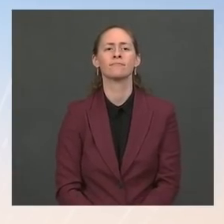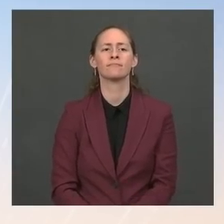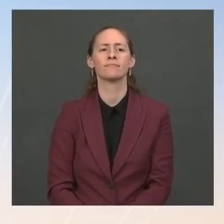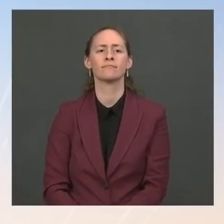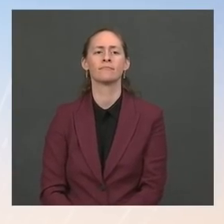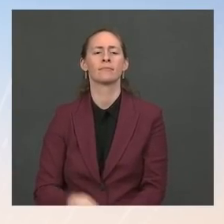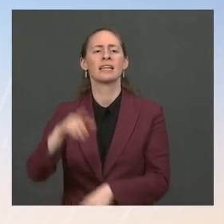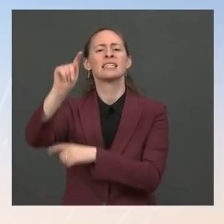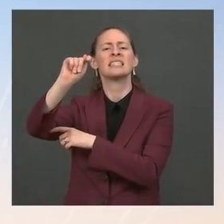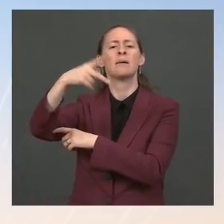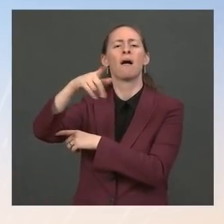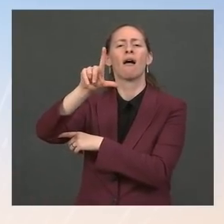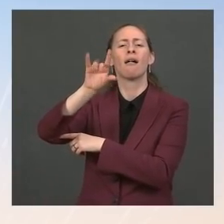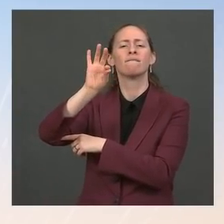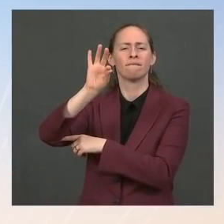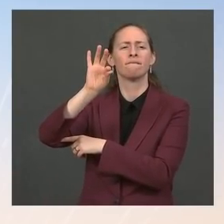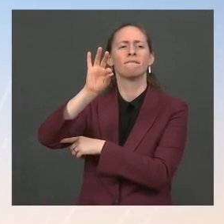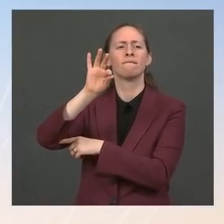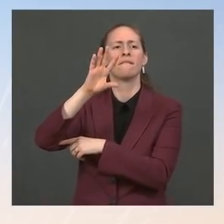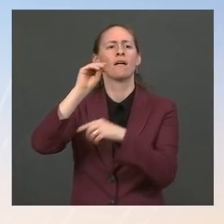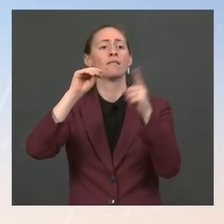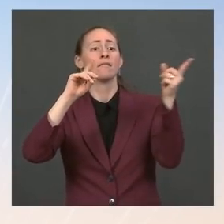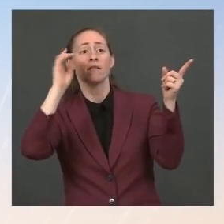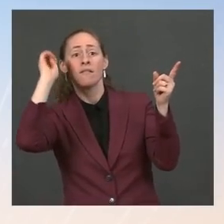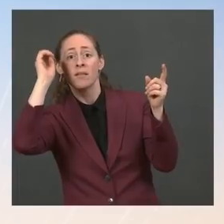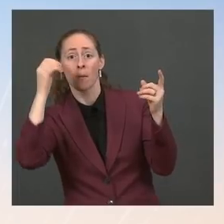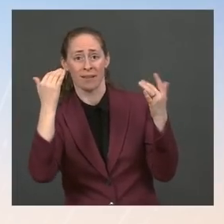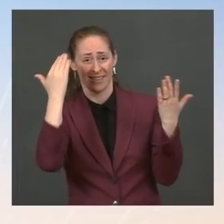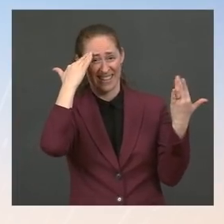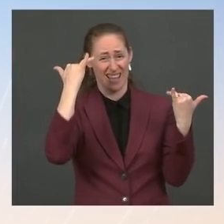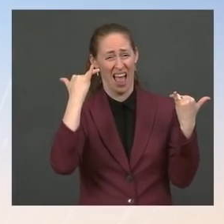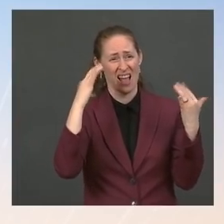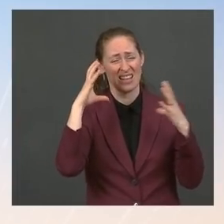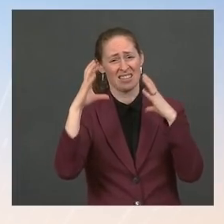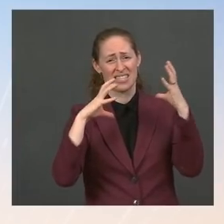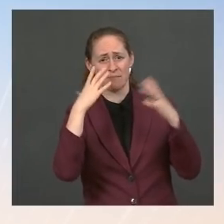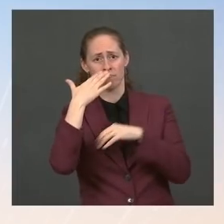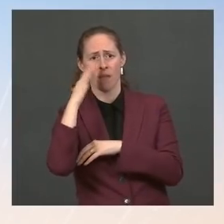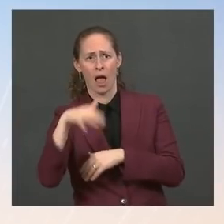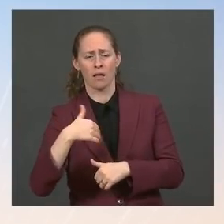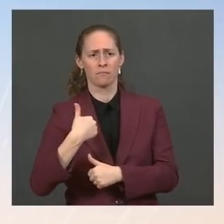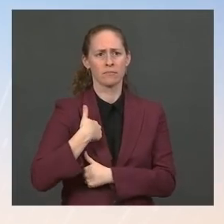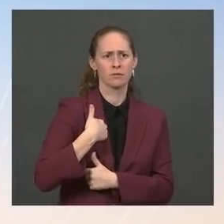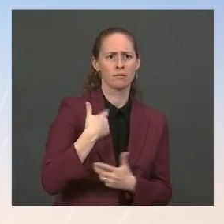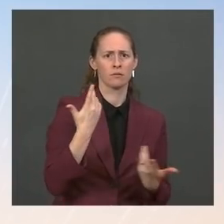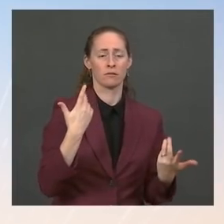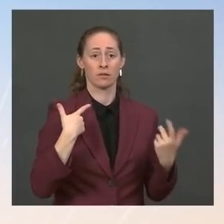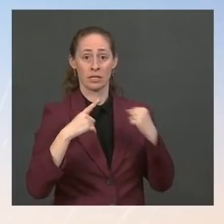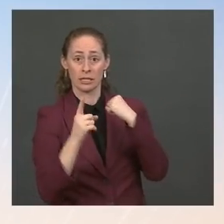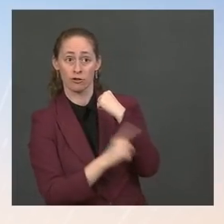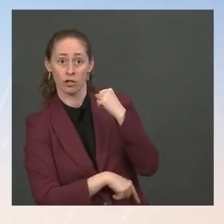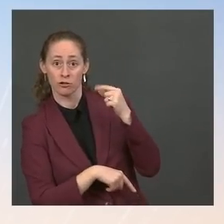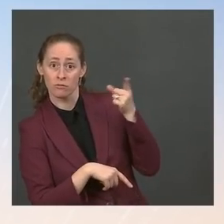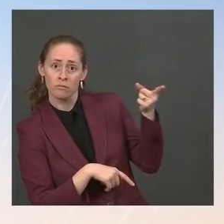to see if these AU-led talks can make progress. If they do not seize the opportunity and the parties continue escalating the war,